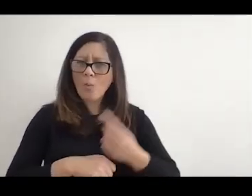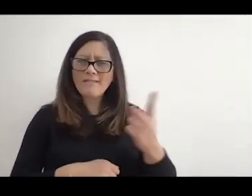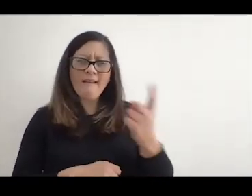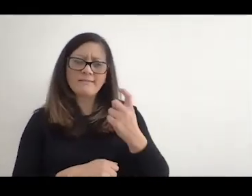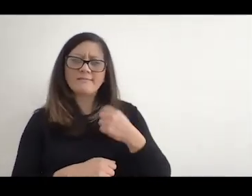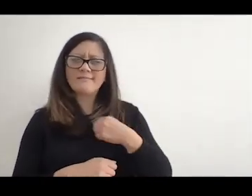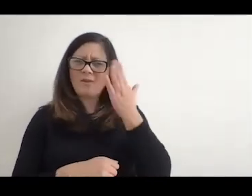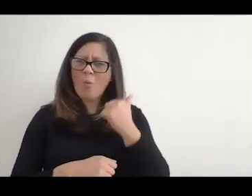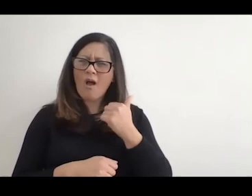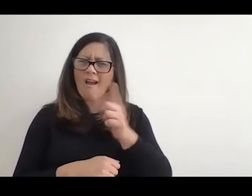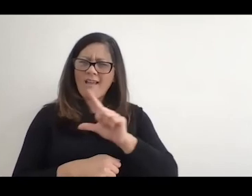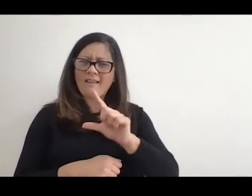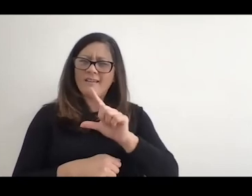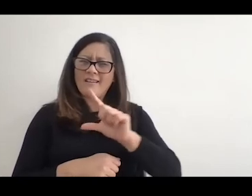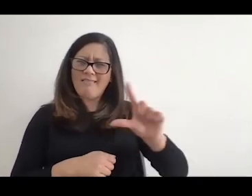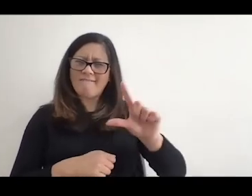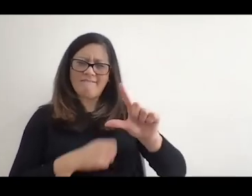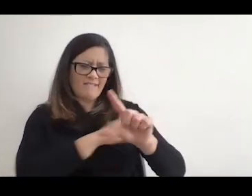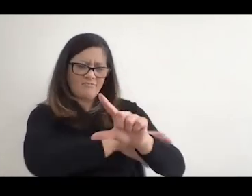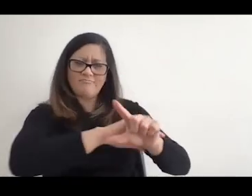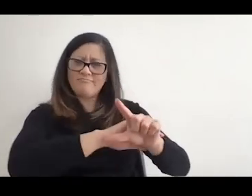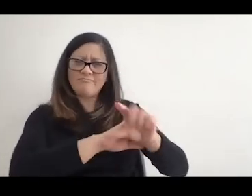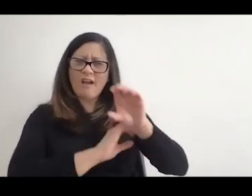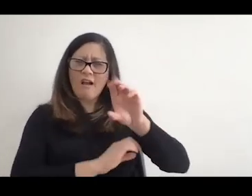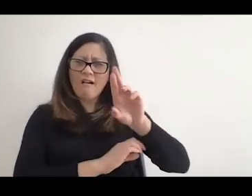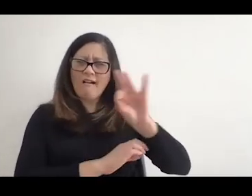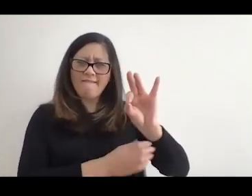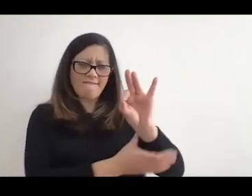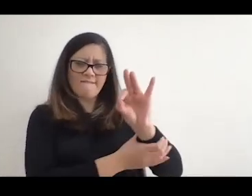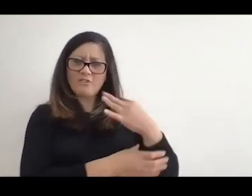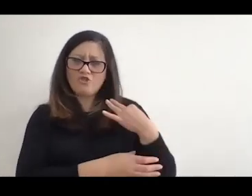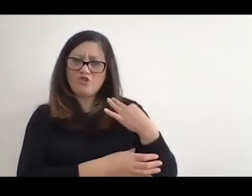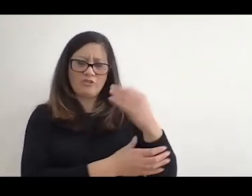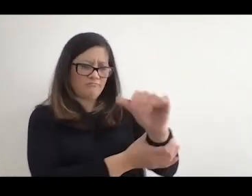On my shirts. She was right, I didn't. But I never paid attention